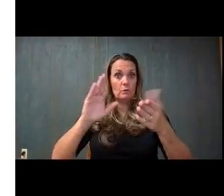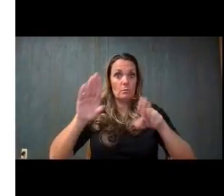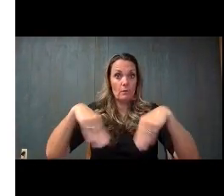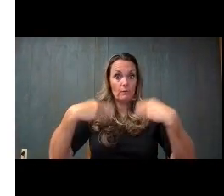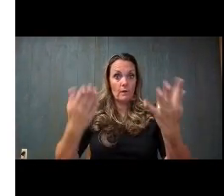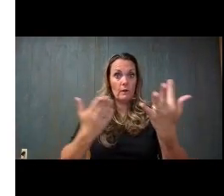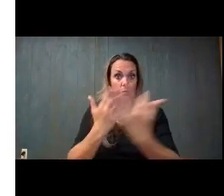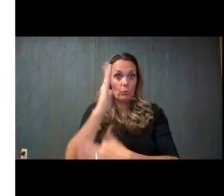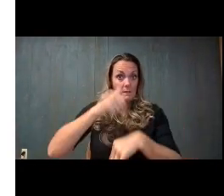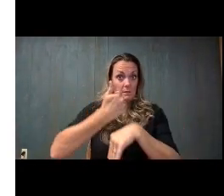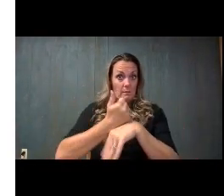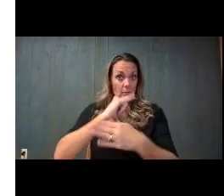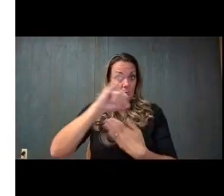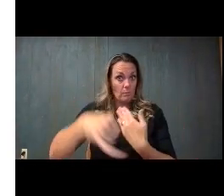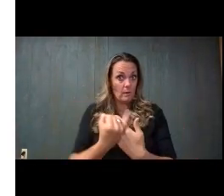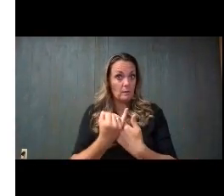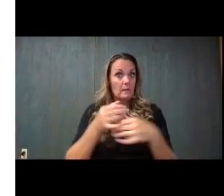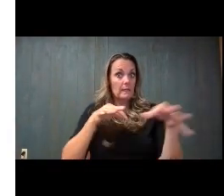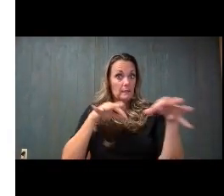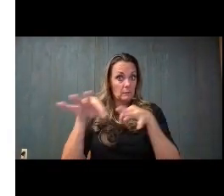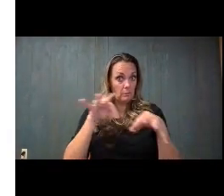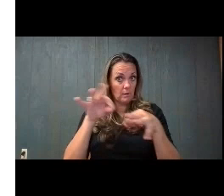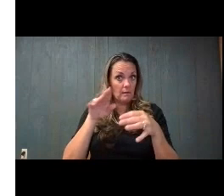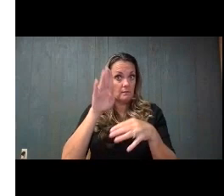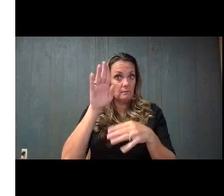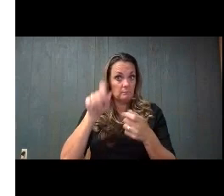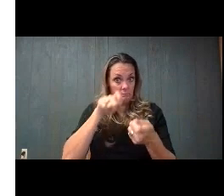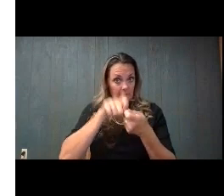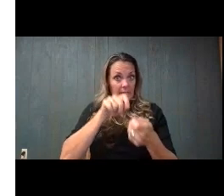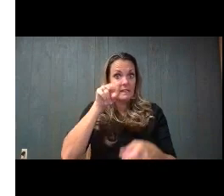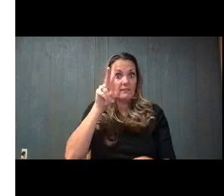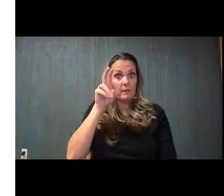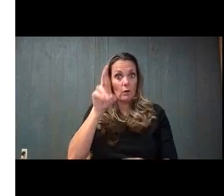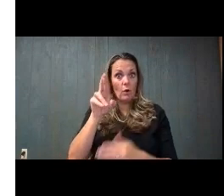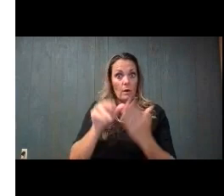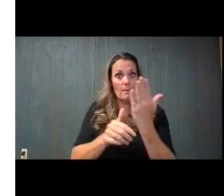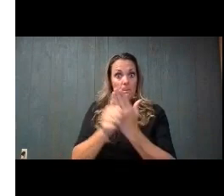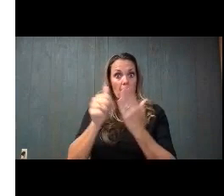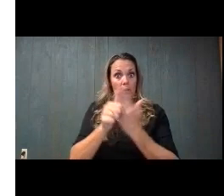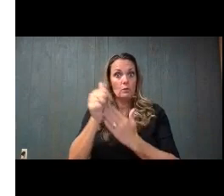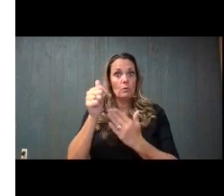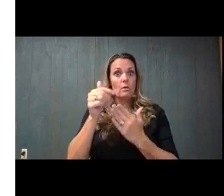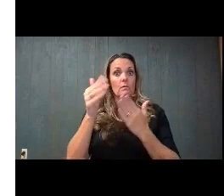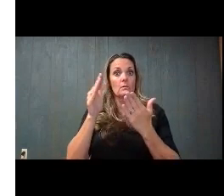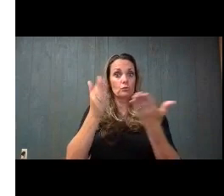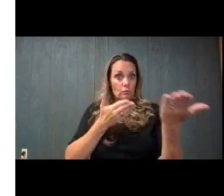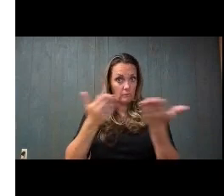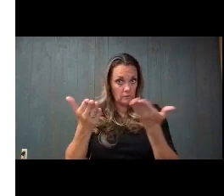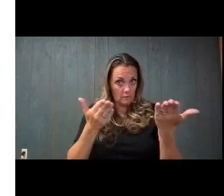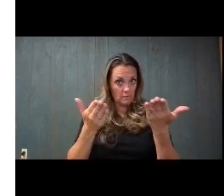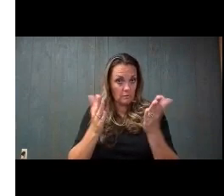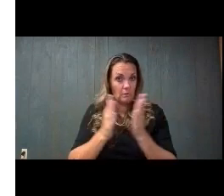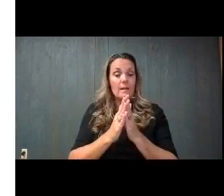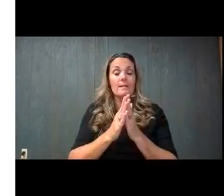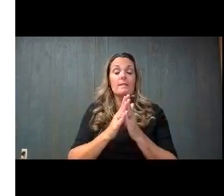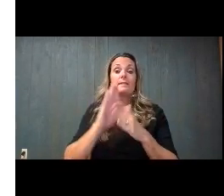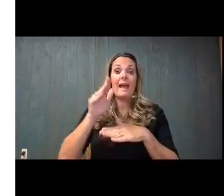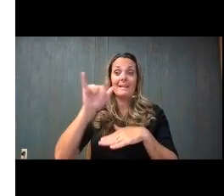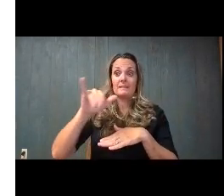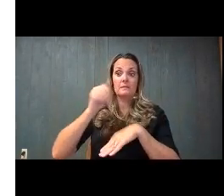projects are defined in detail in the VR Manual of Employment Services, which is located on VRS Employment